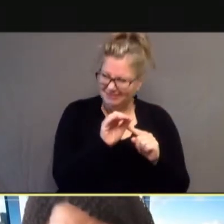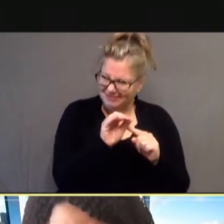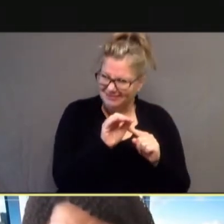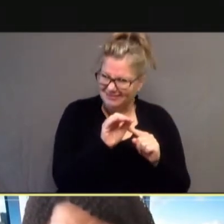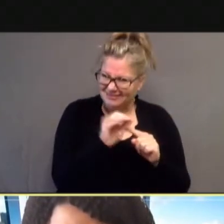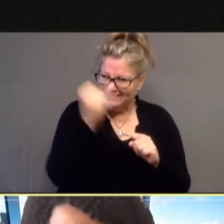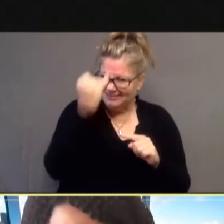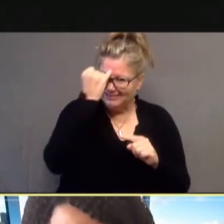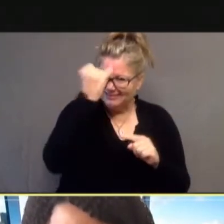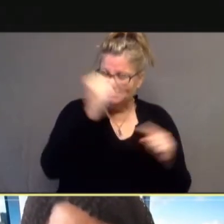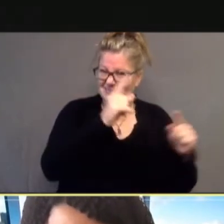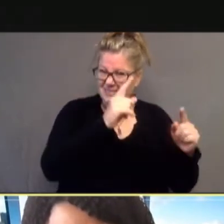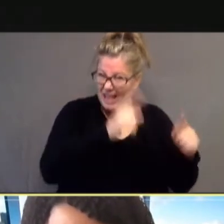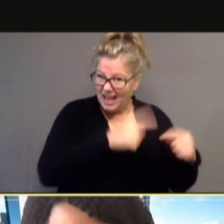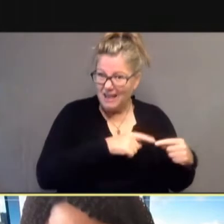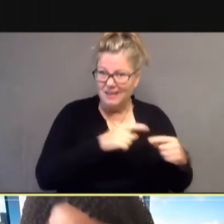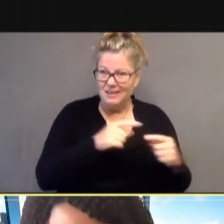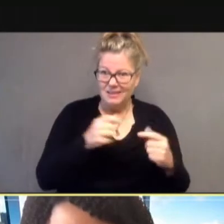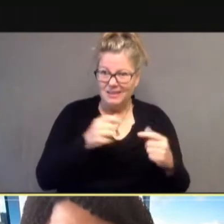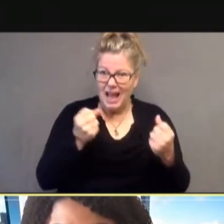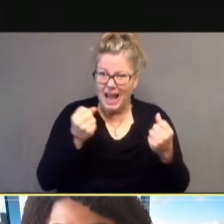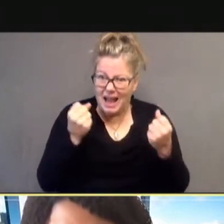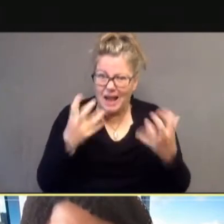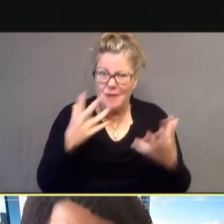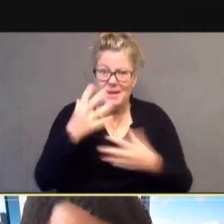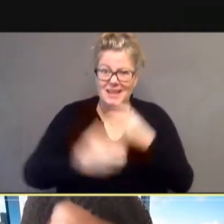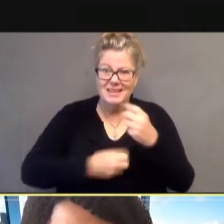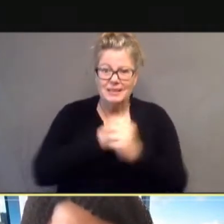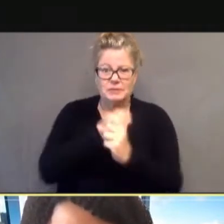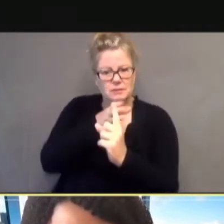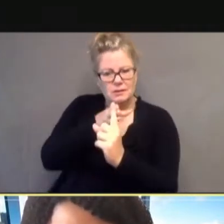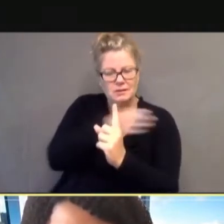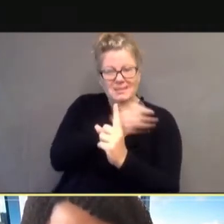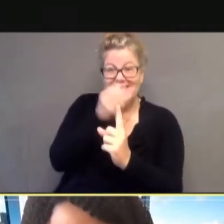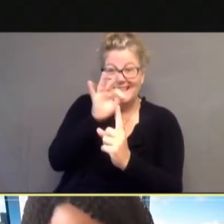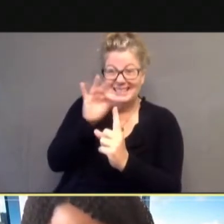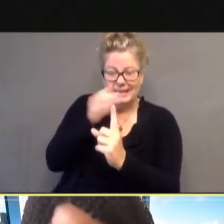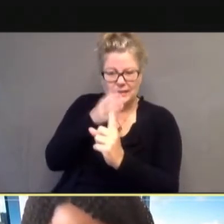as a society we went without having a civil rights law like this. It was passed in 1990